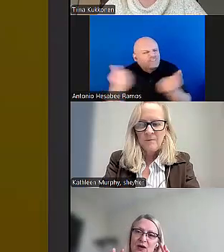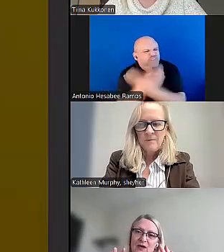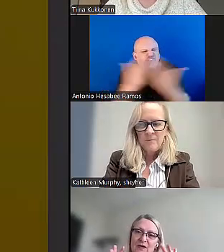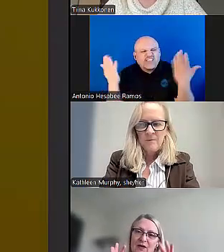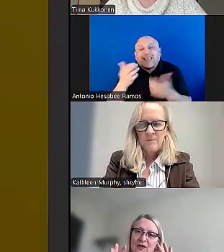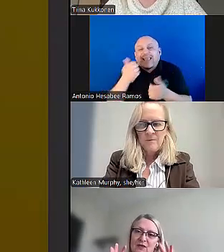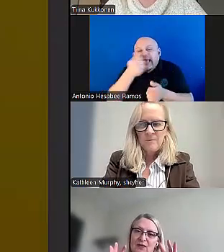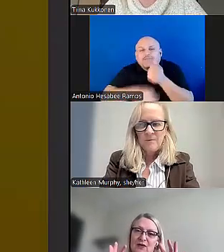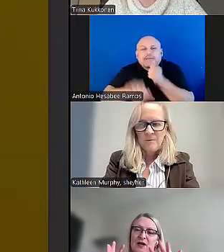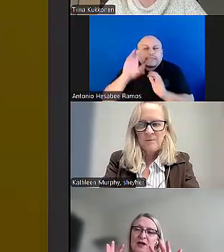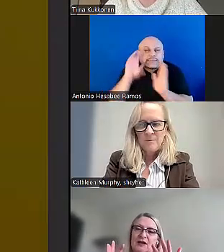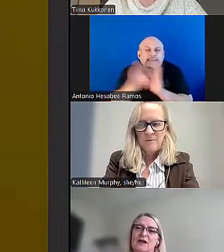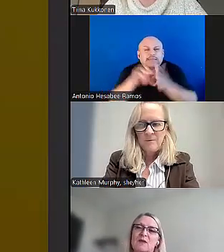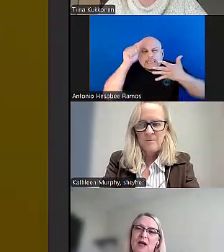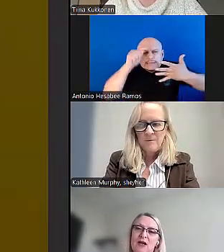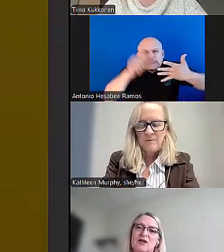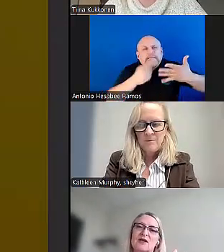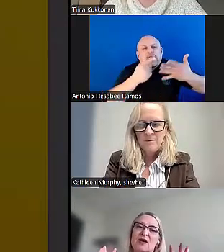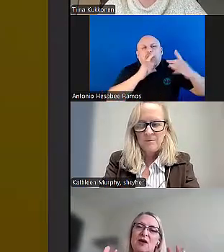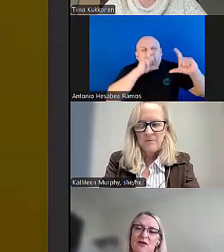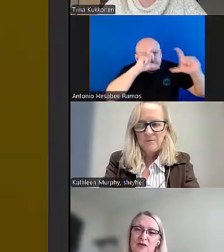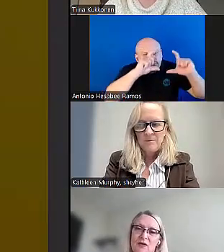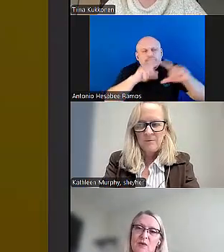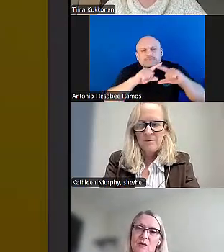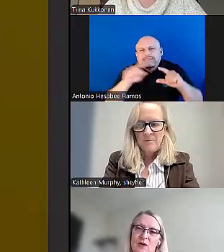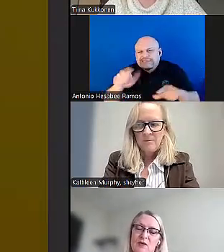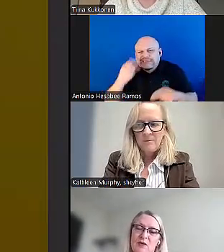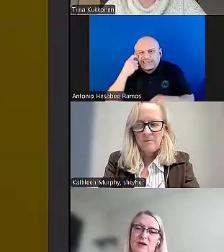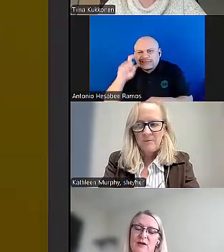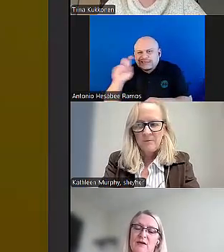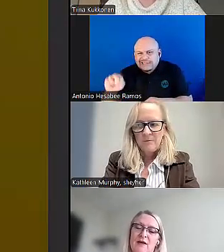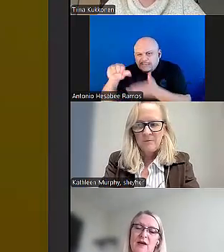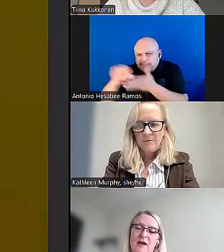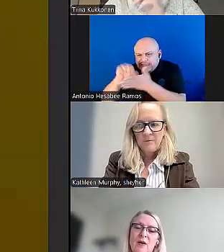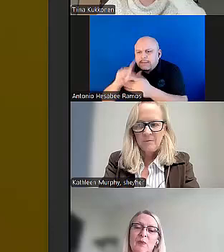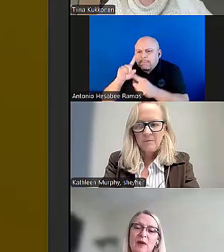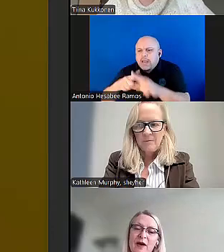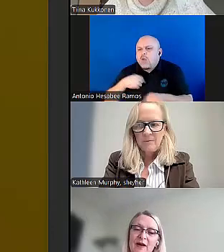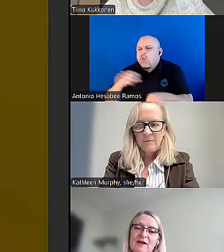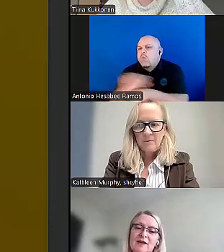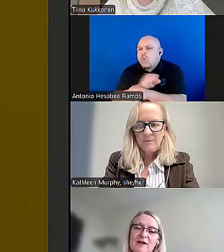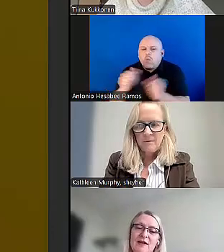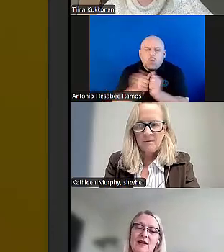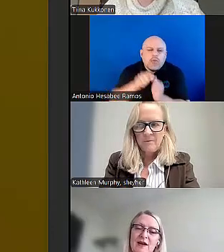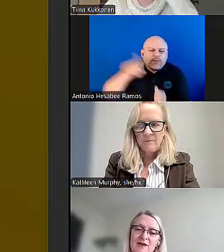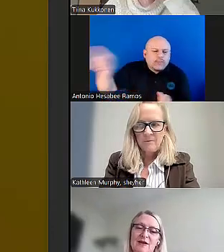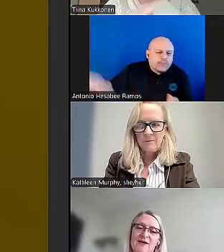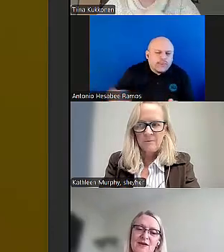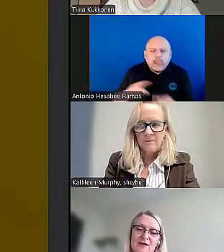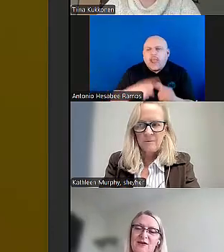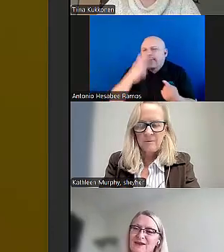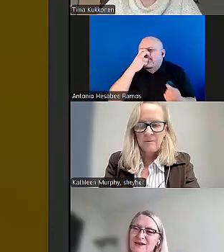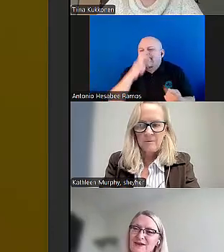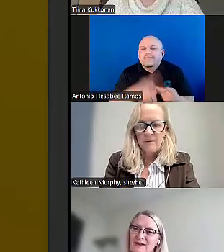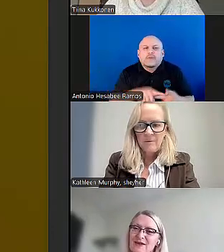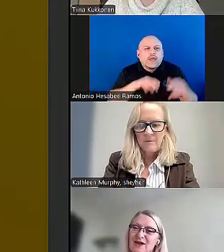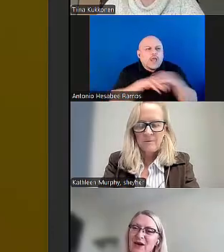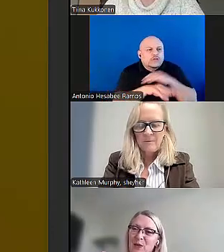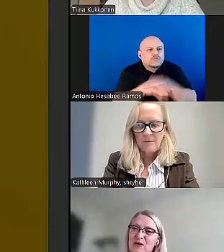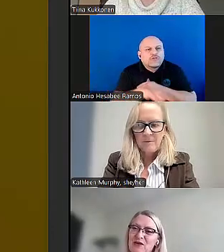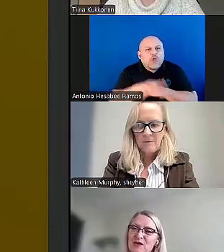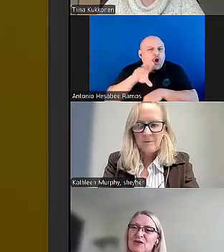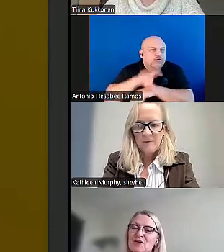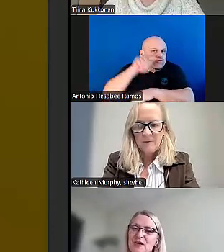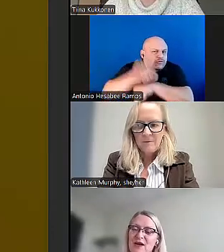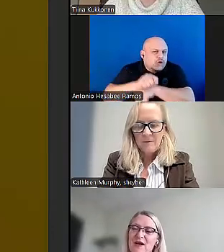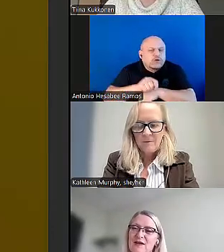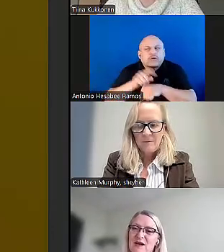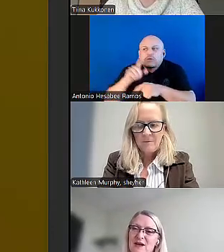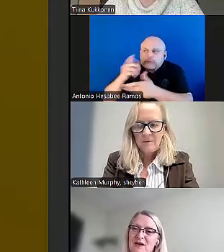one of those zine pages. Also, we worked with a blind access consultant to help us to create